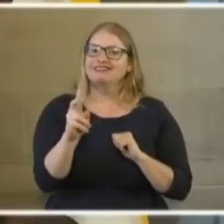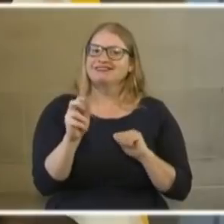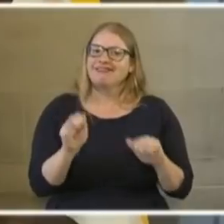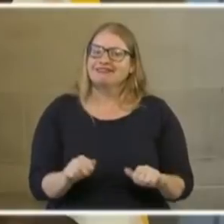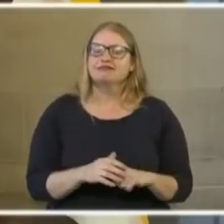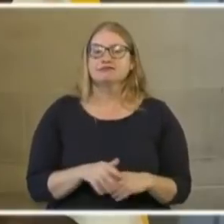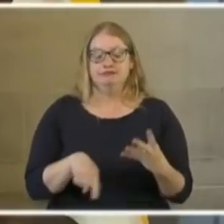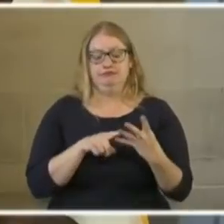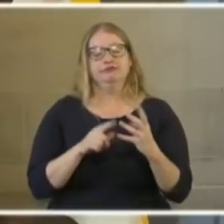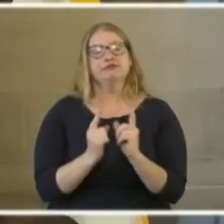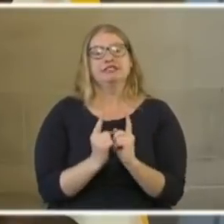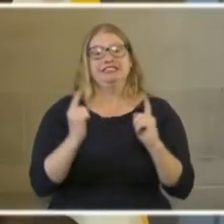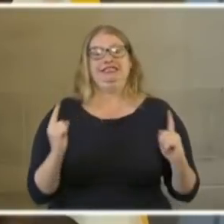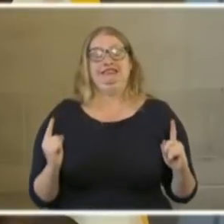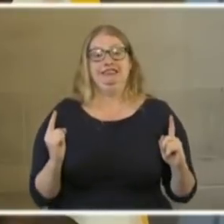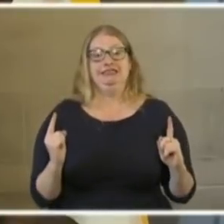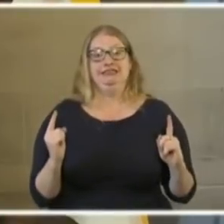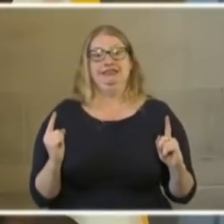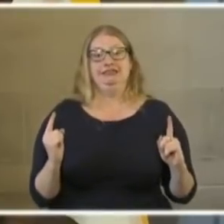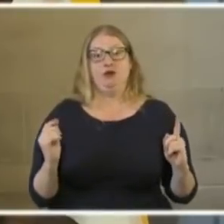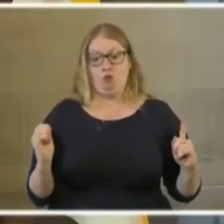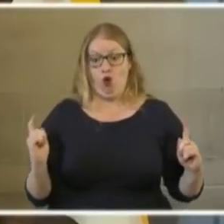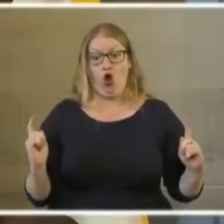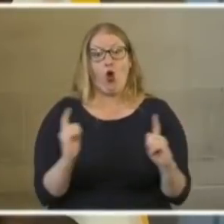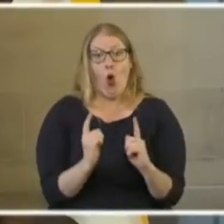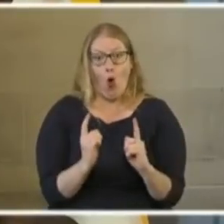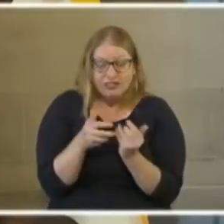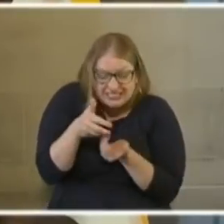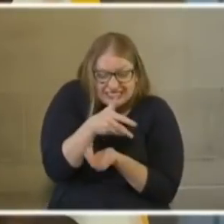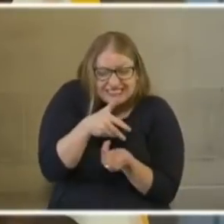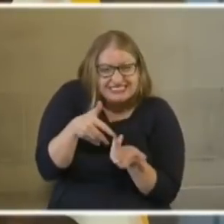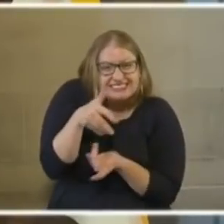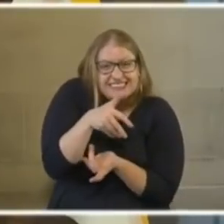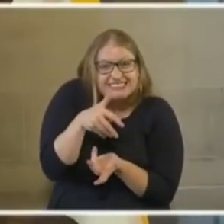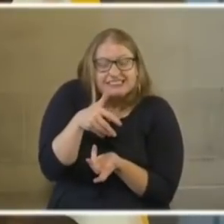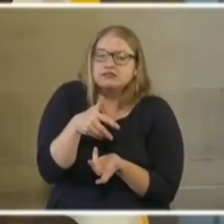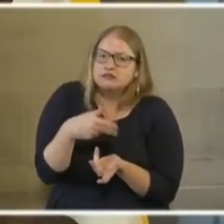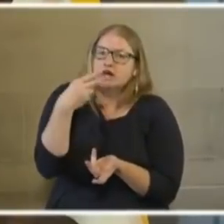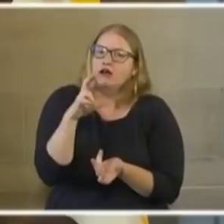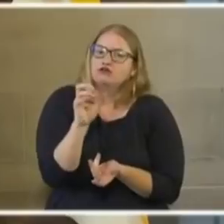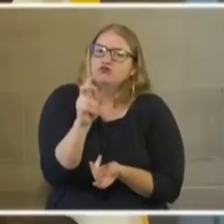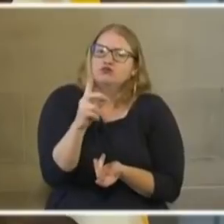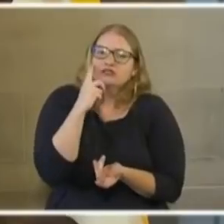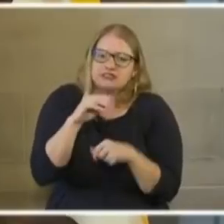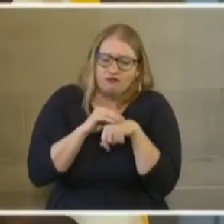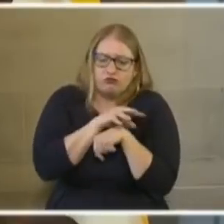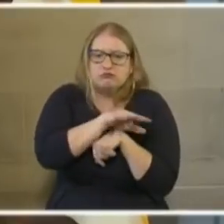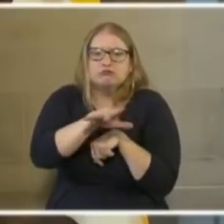RISK OF TRANSMISSION. THE LONGER AMOUNT OF TIME SPENT TOGETHER THE RISK OF VIRUS